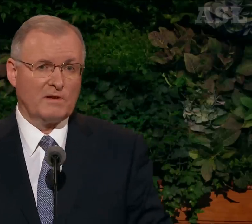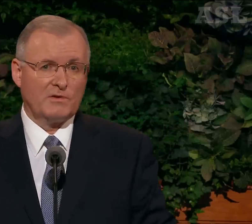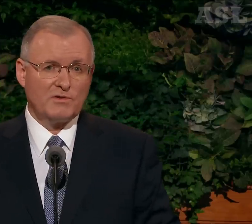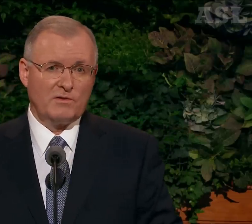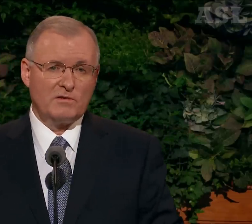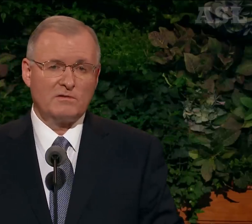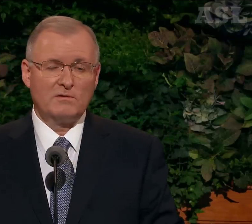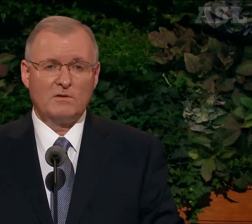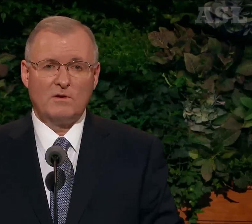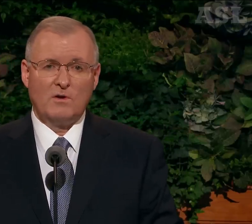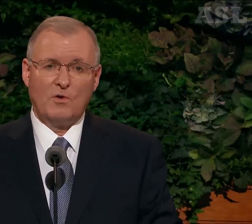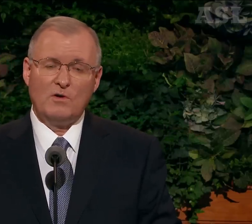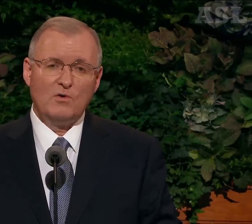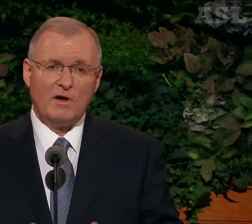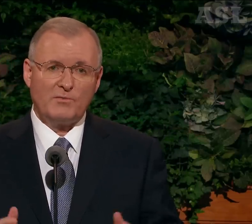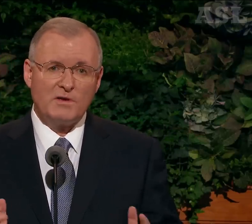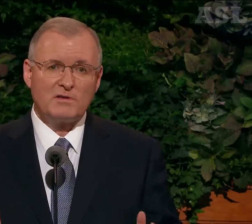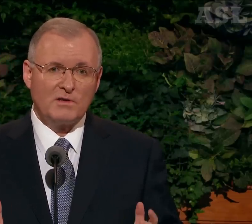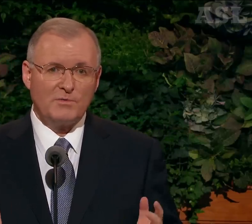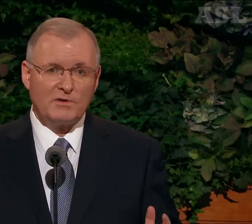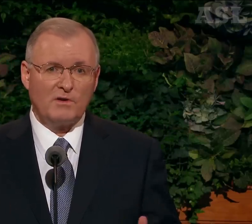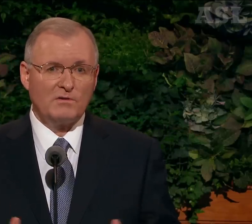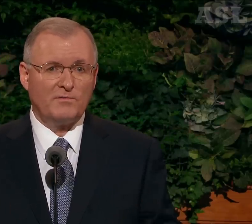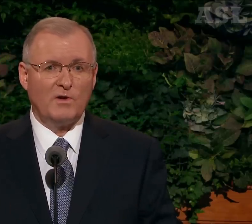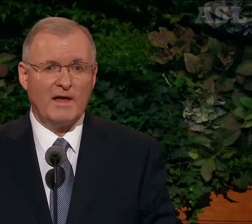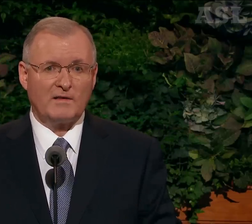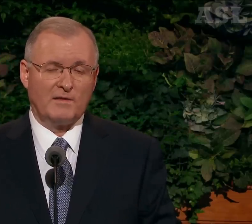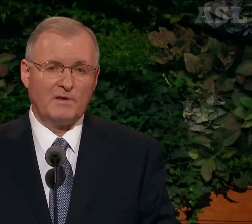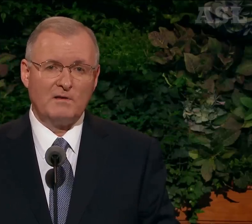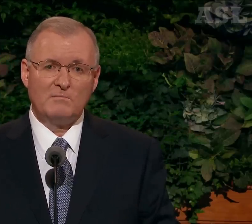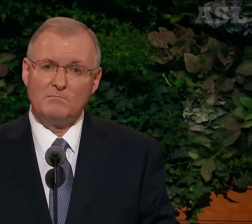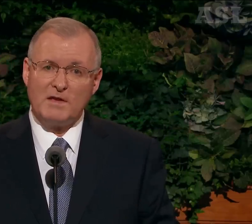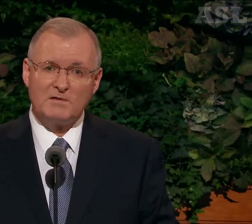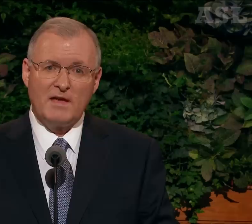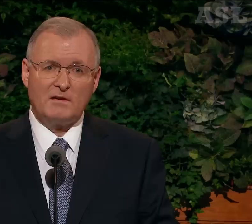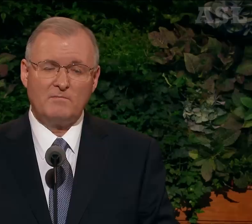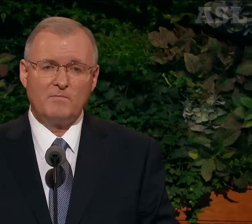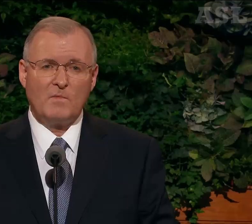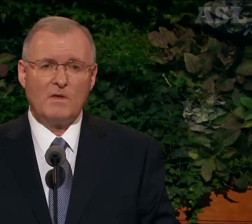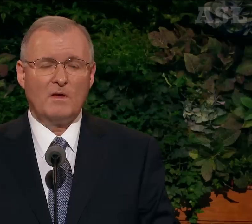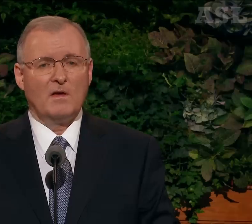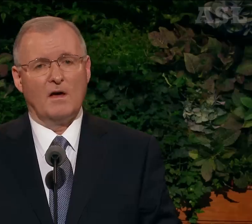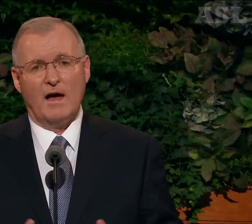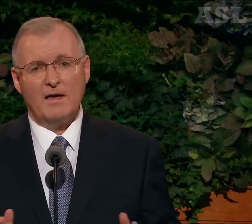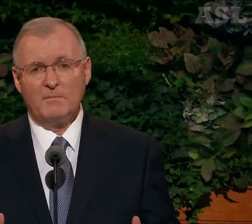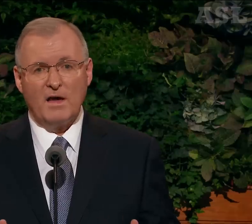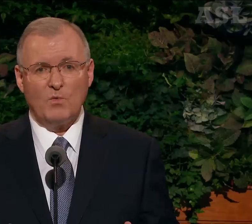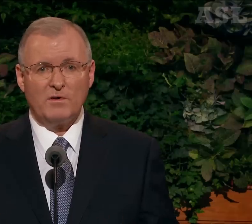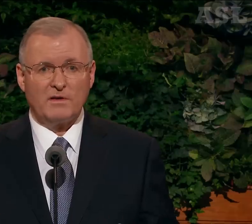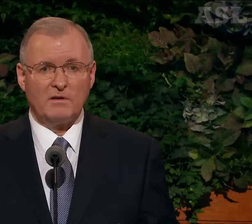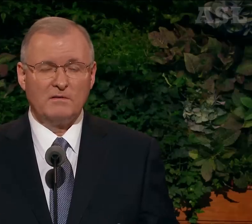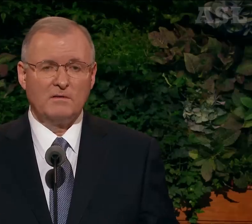SOME WHO ARE NEWER MEMBERS OF